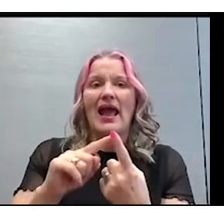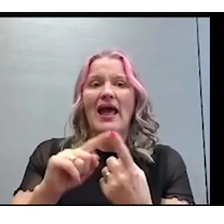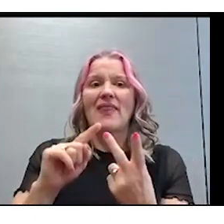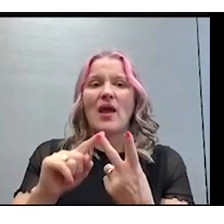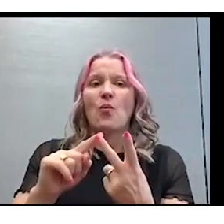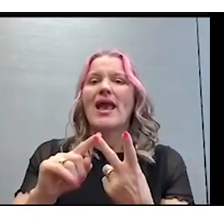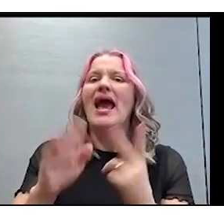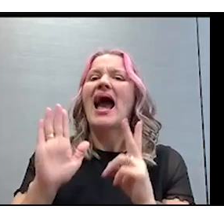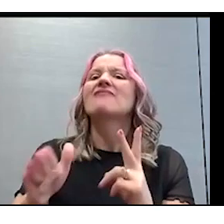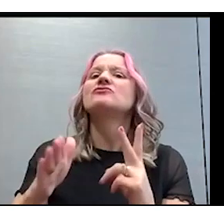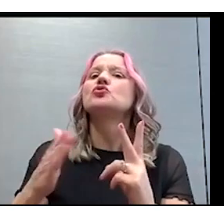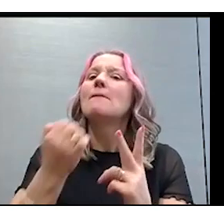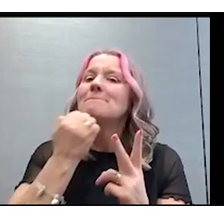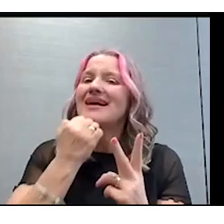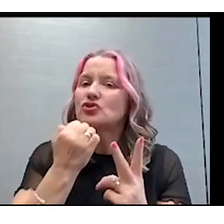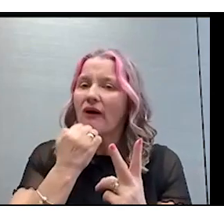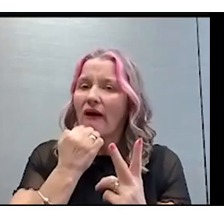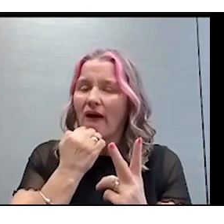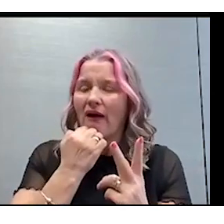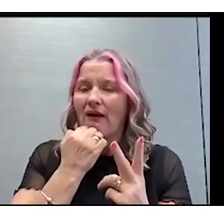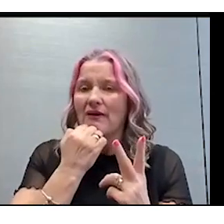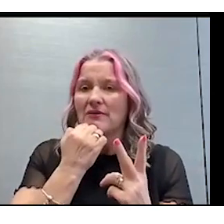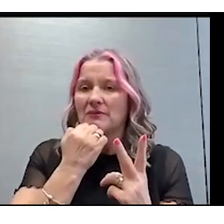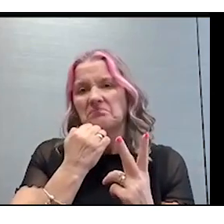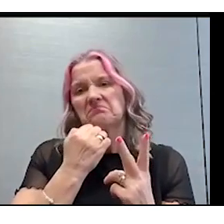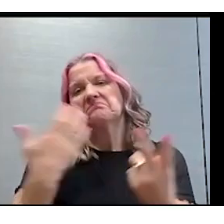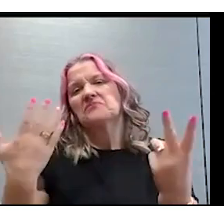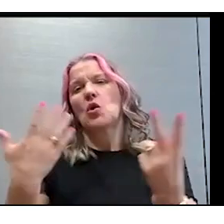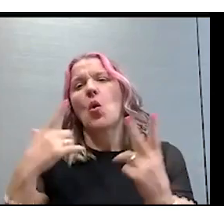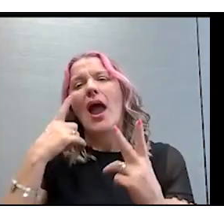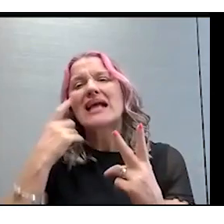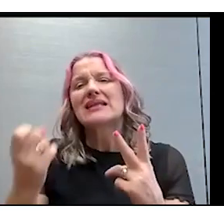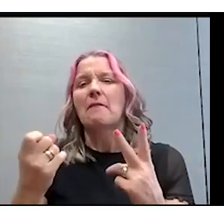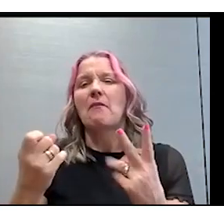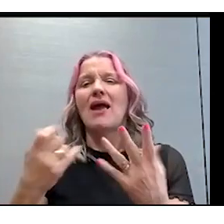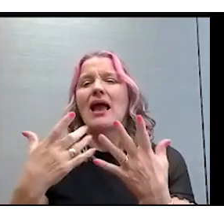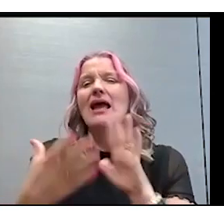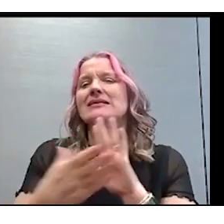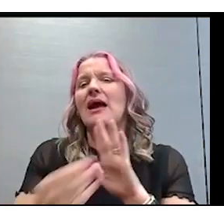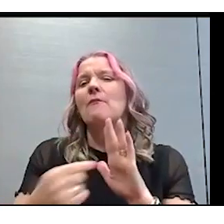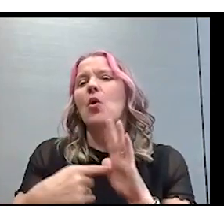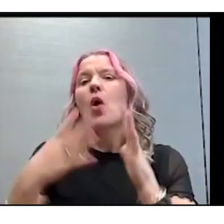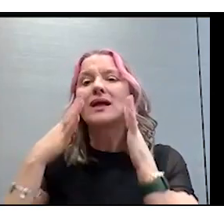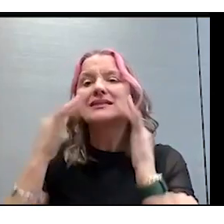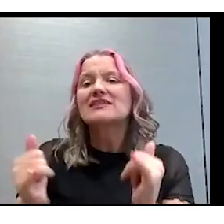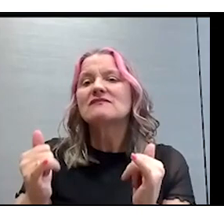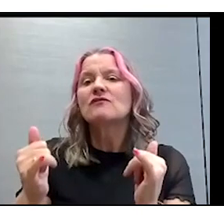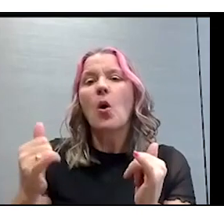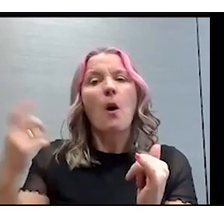We have testing, you know, let's say we're, we're testing for bias from the total number of queries